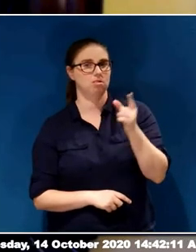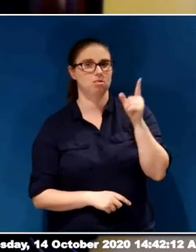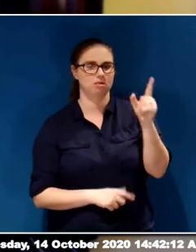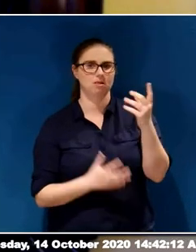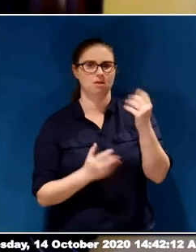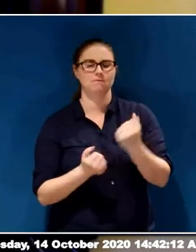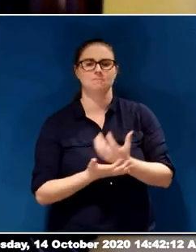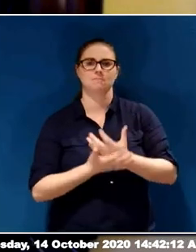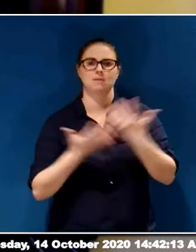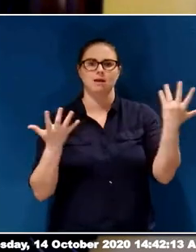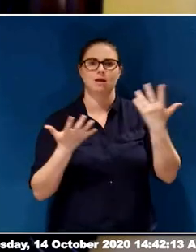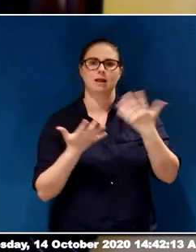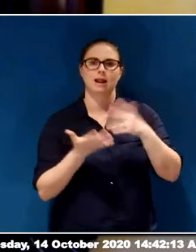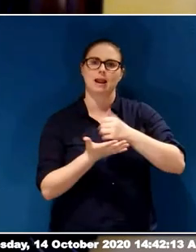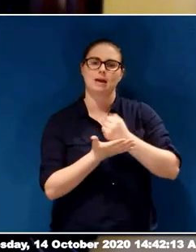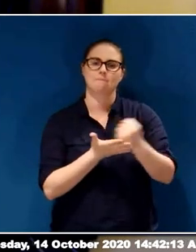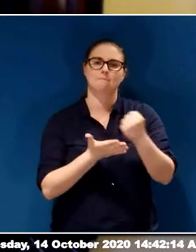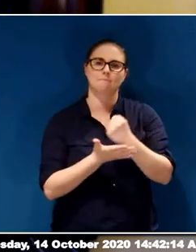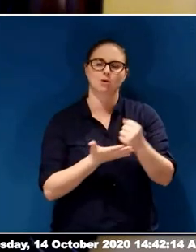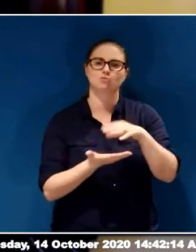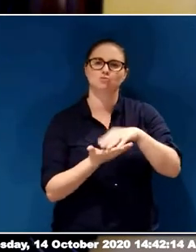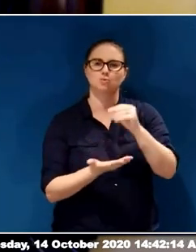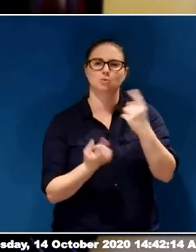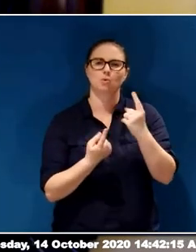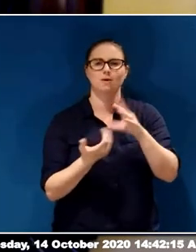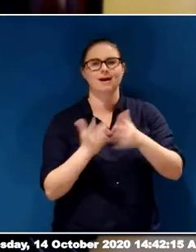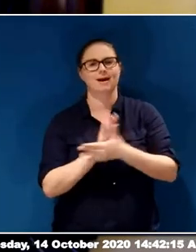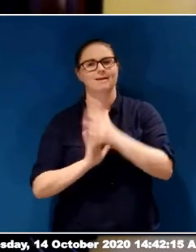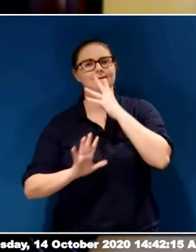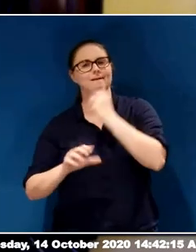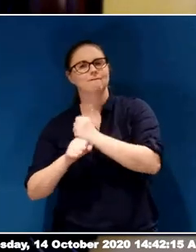assisted those schools to identify that a number of those students who